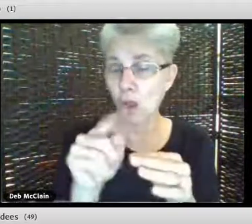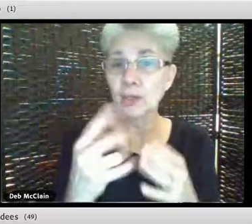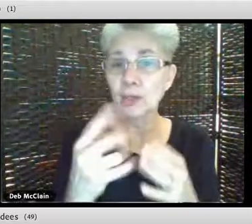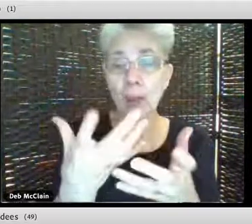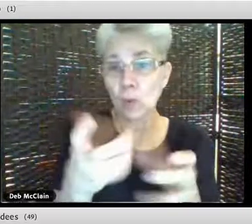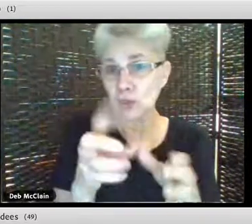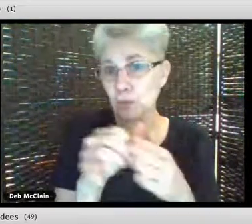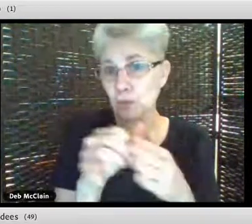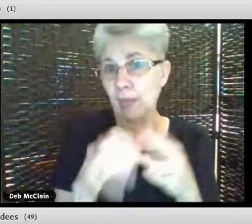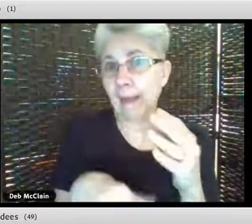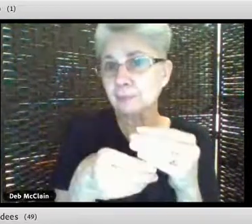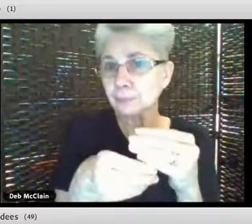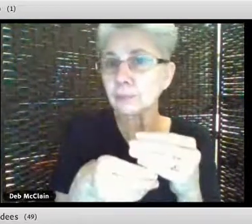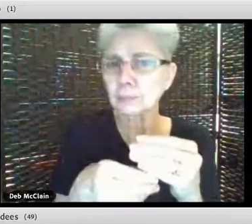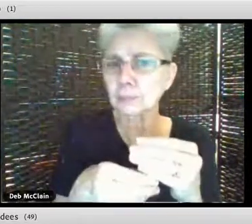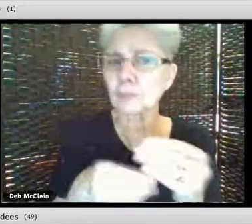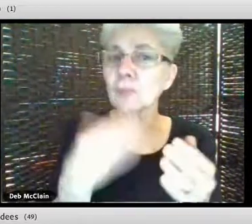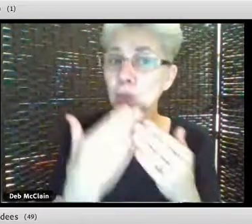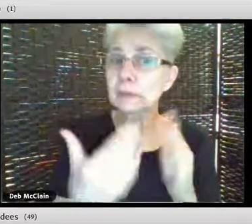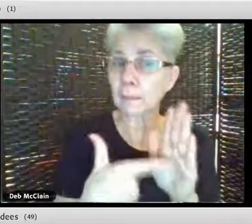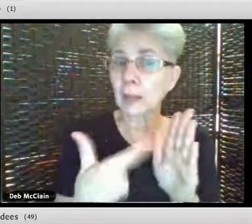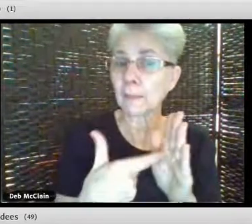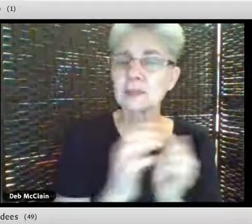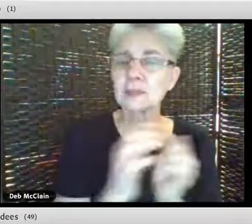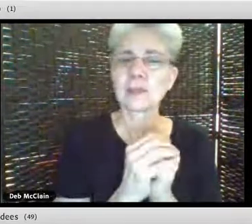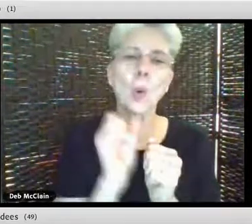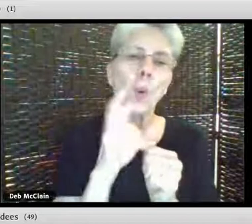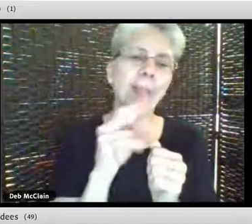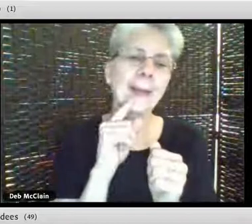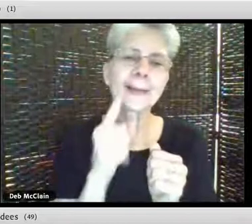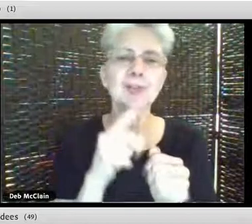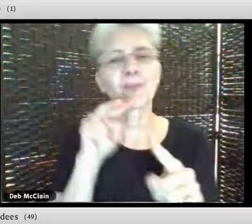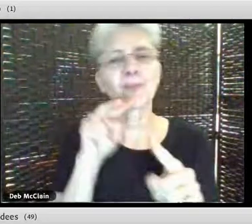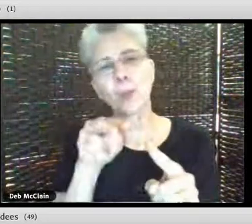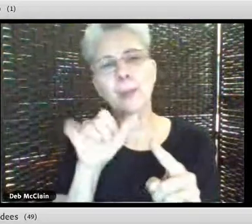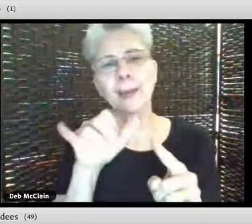which is just as good sometimes, or they can just view it.